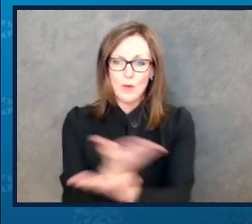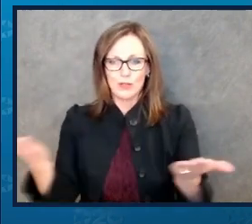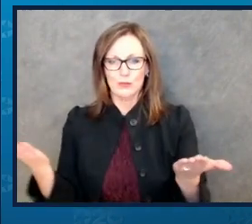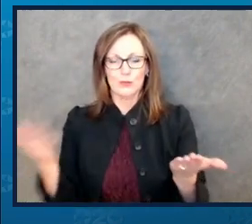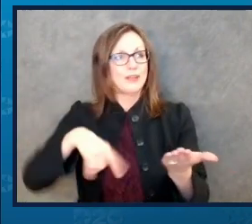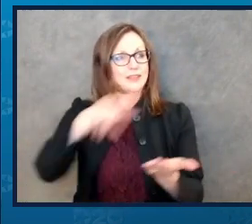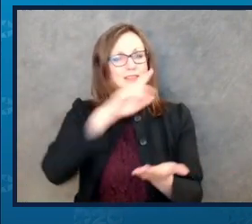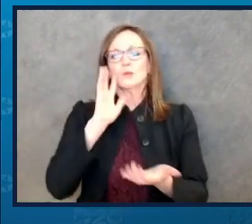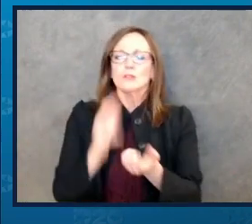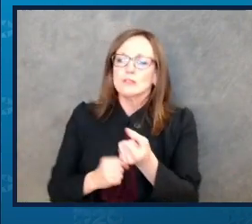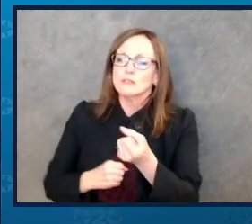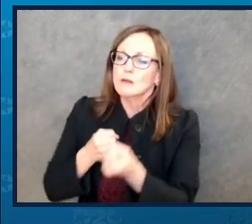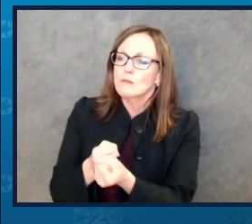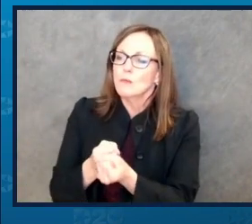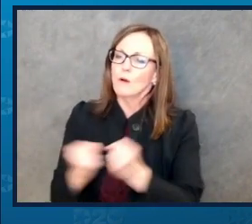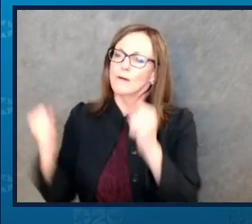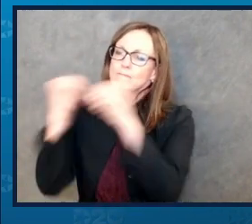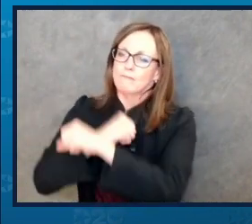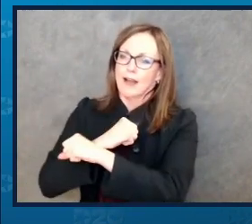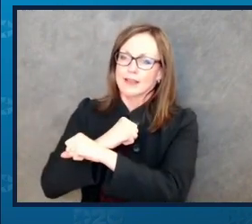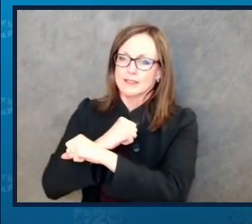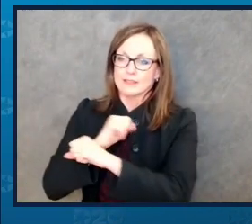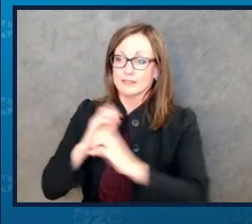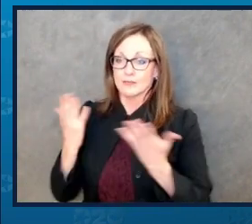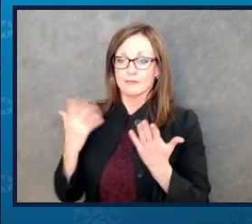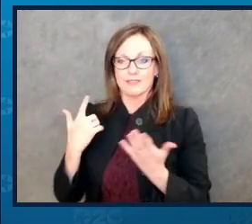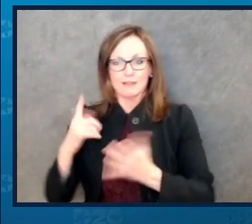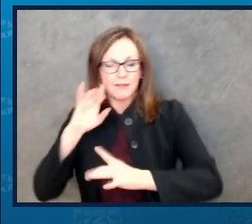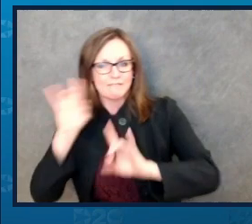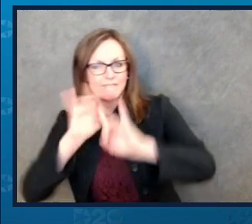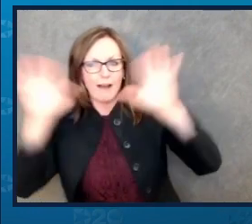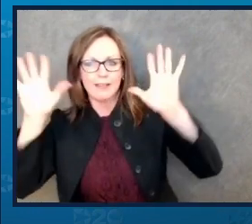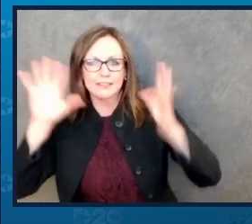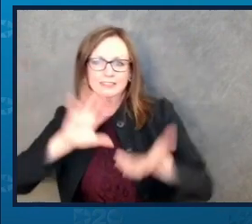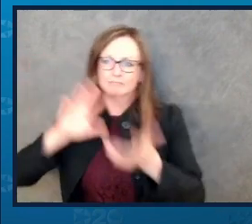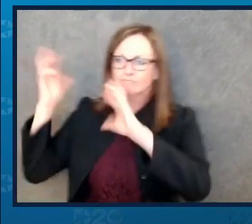POSSIBLE, YOU FROM THIS POINT